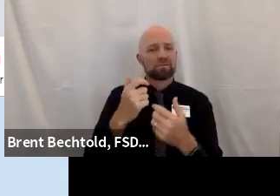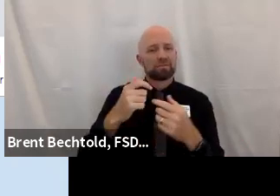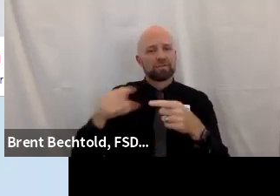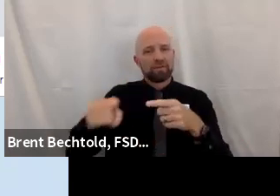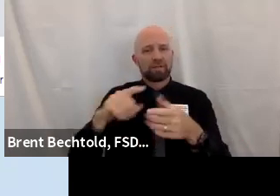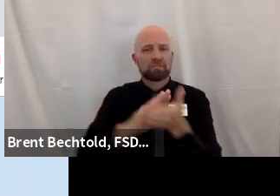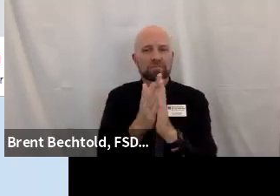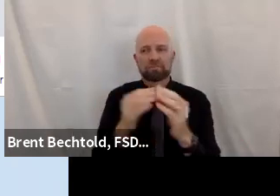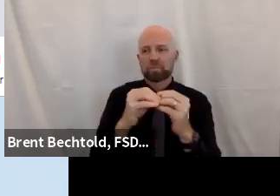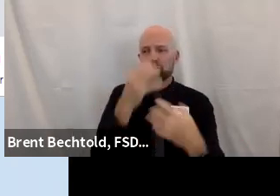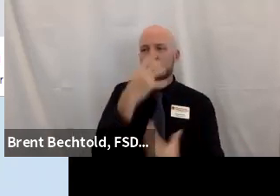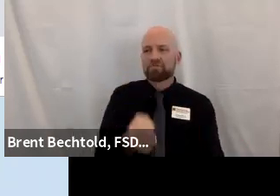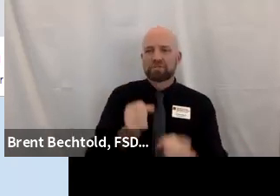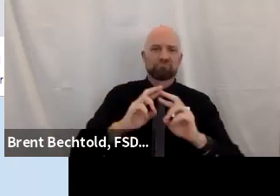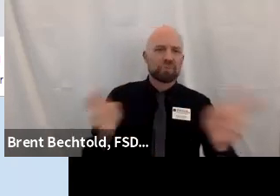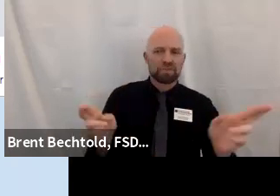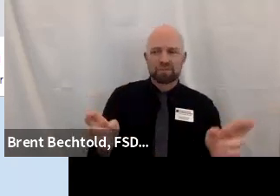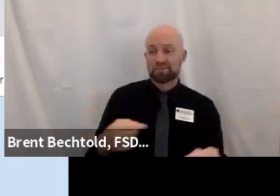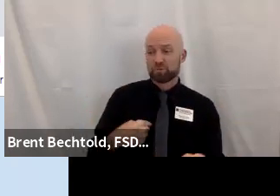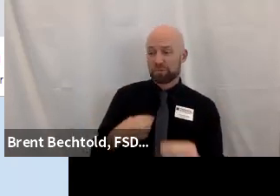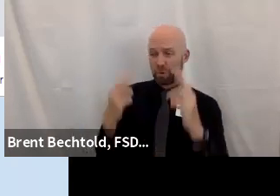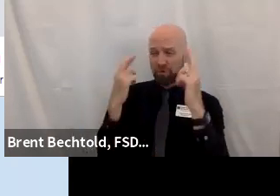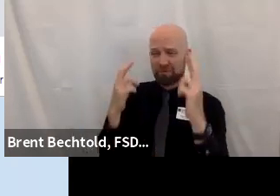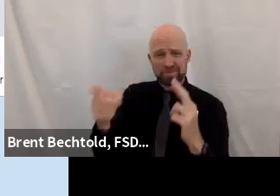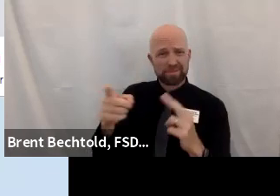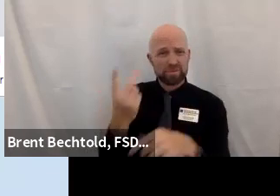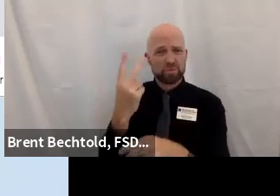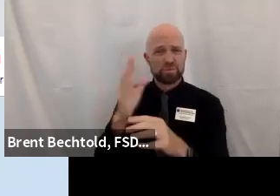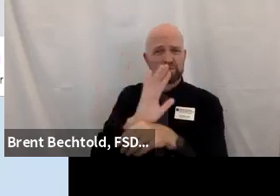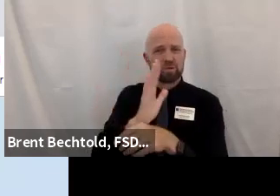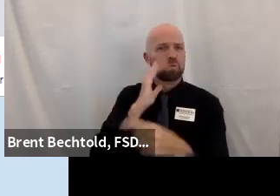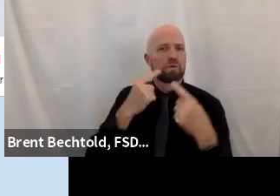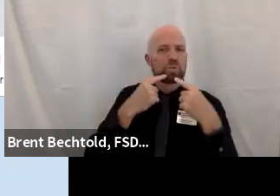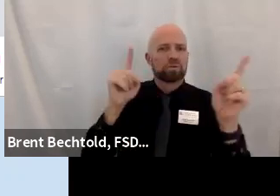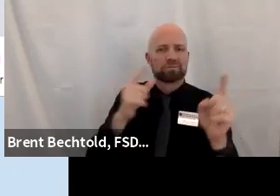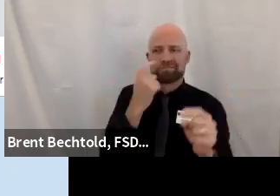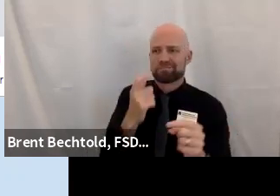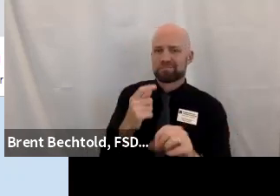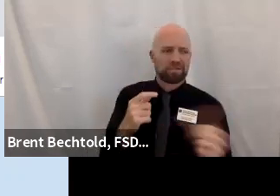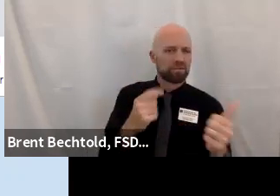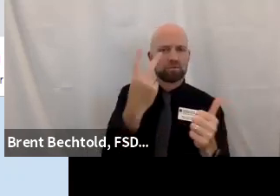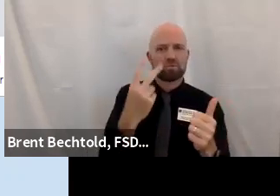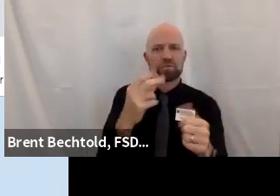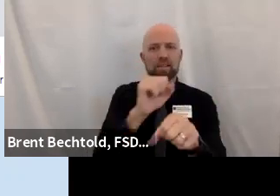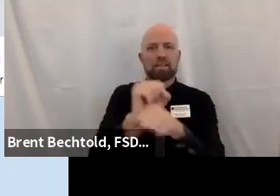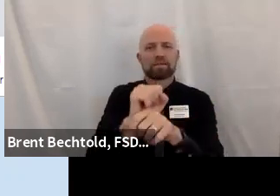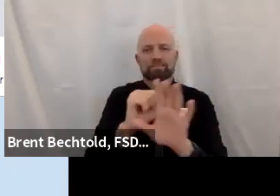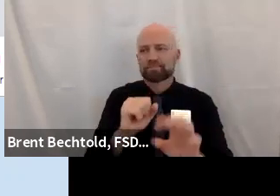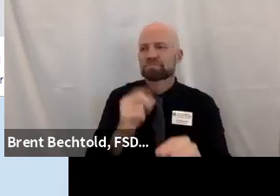greatly helps with confidence and readiness and I'm hoping that these two videos will work because